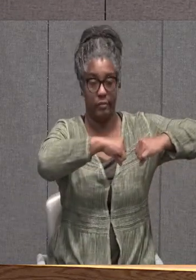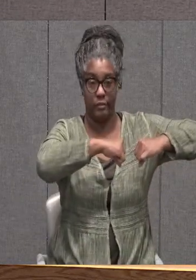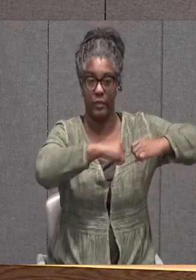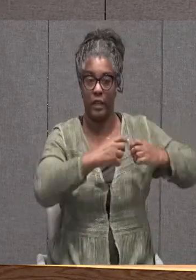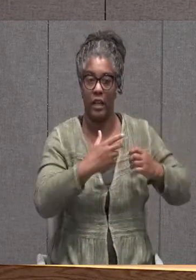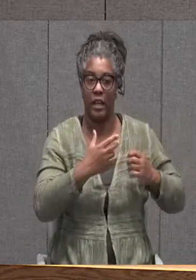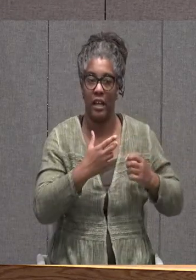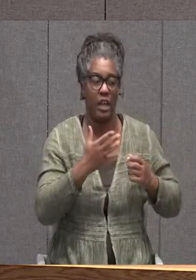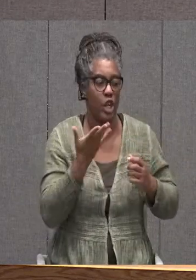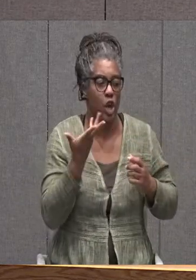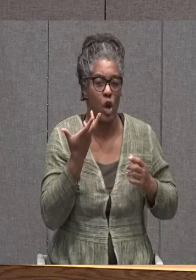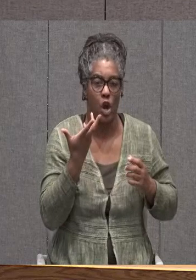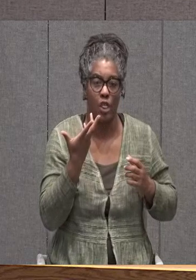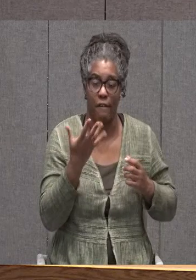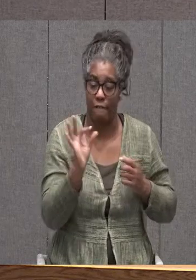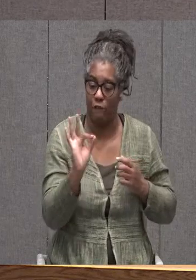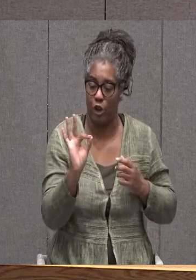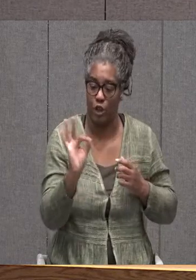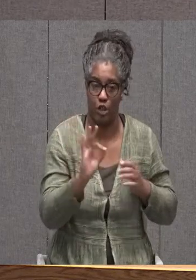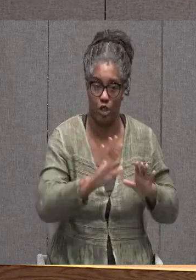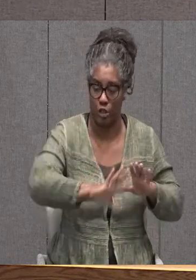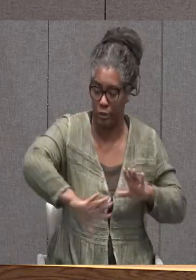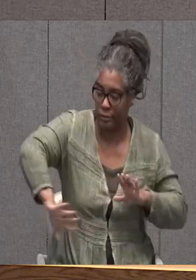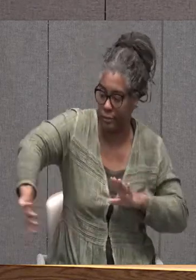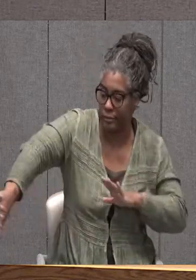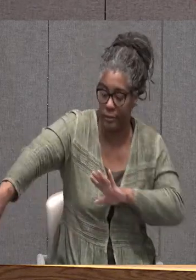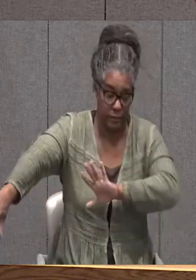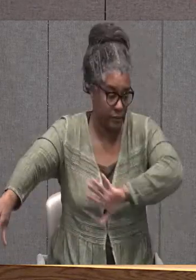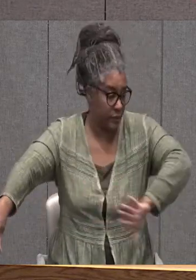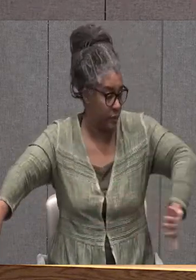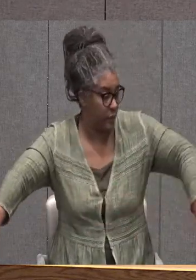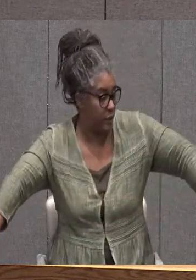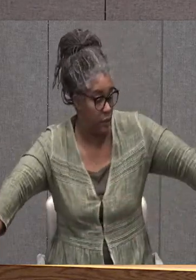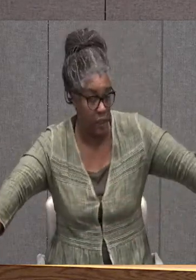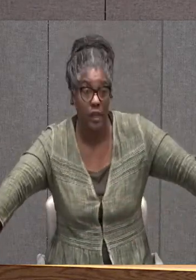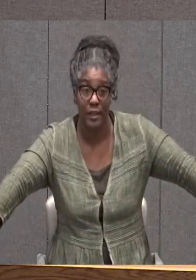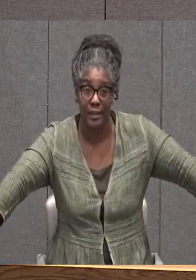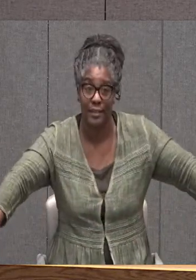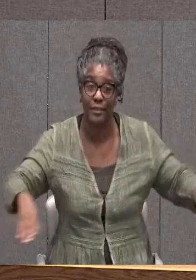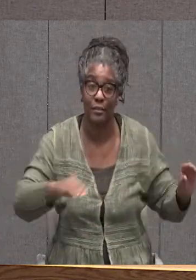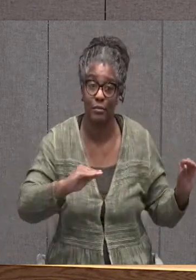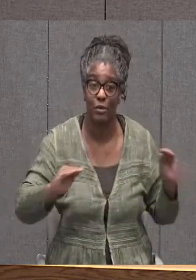'cause as we start to move around, we wanna make sure that we are still safe with our bodies.